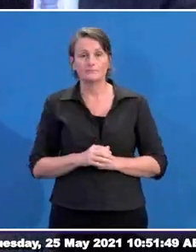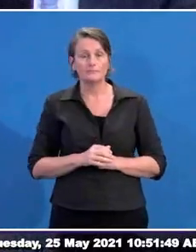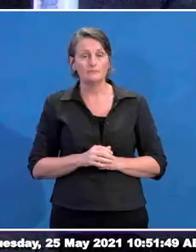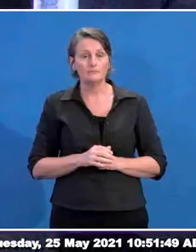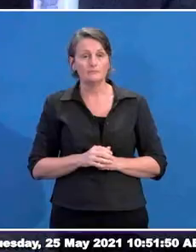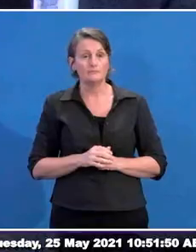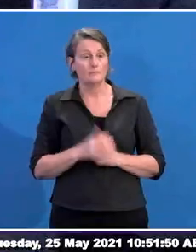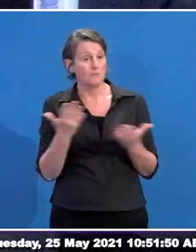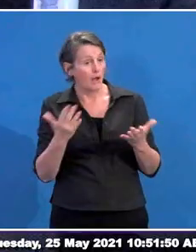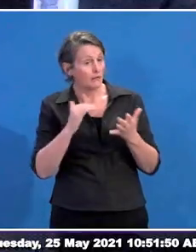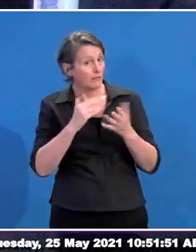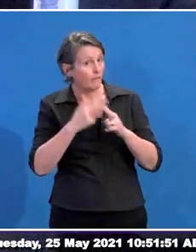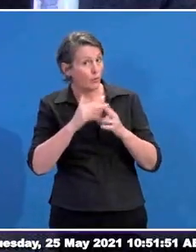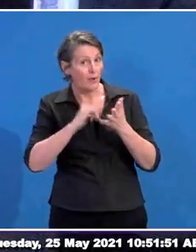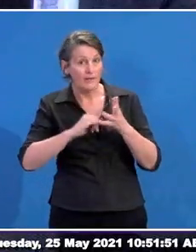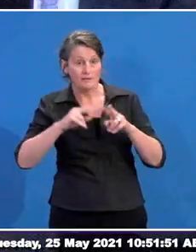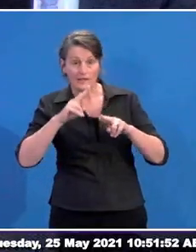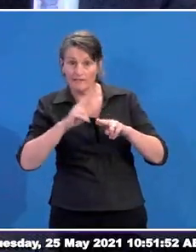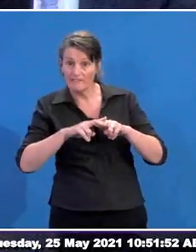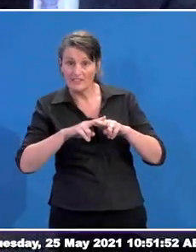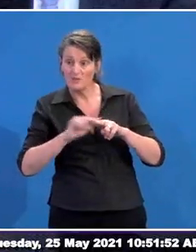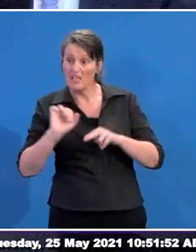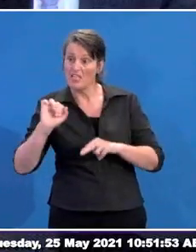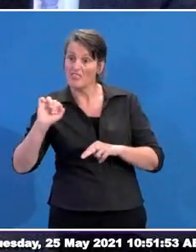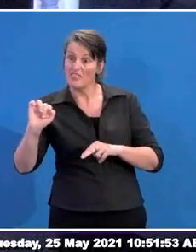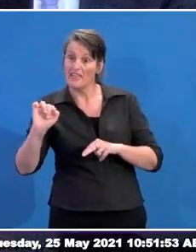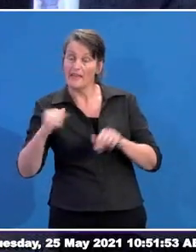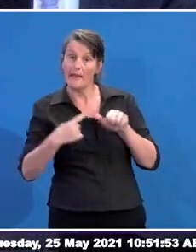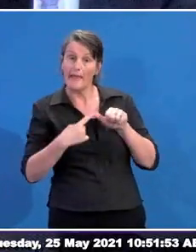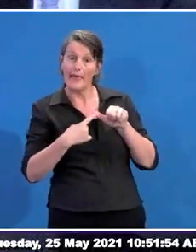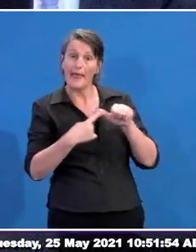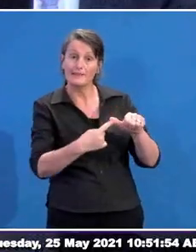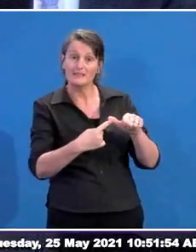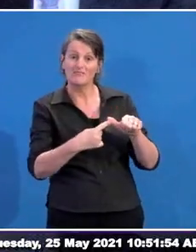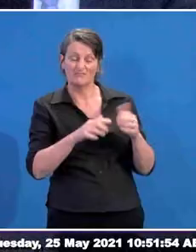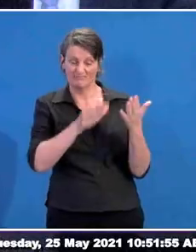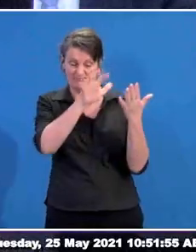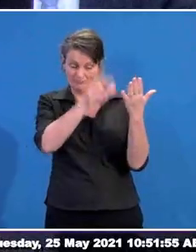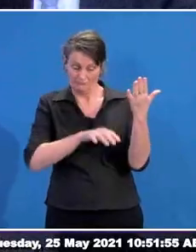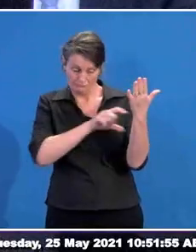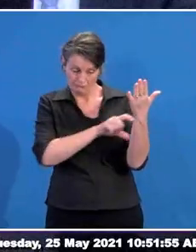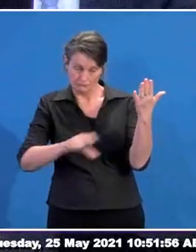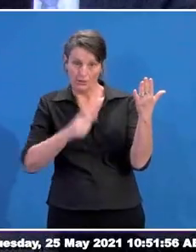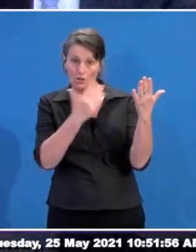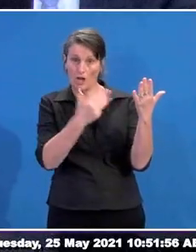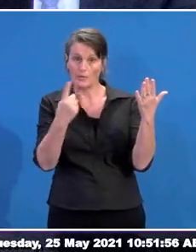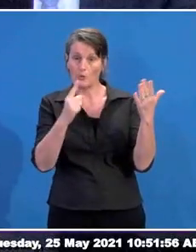in response to those incidents, you say in paragraph 91 that you're not aware of any action they've taken